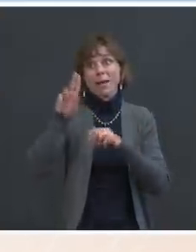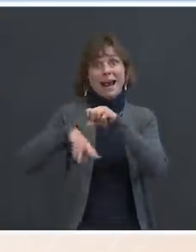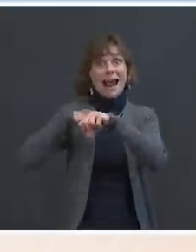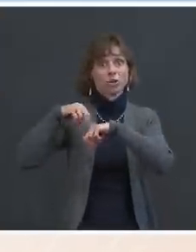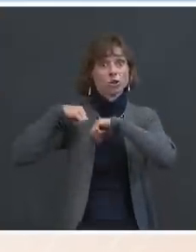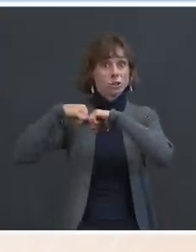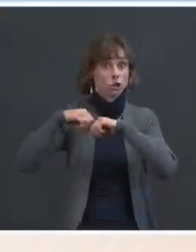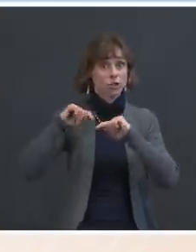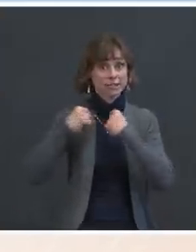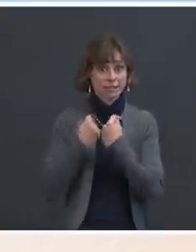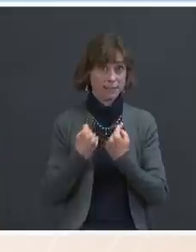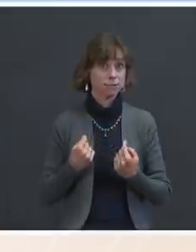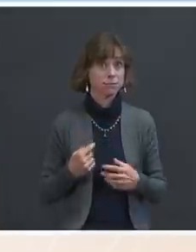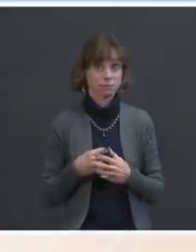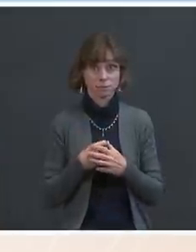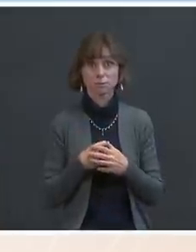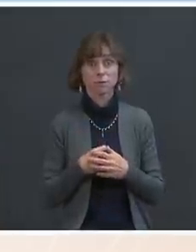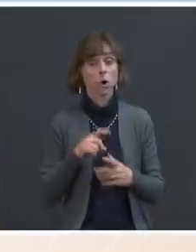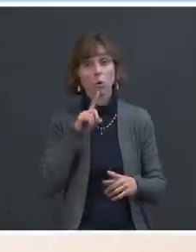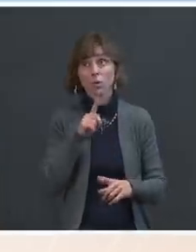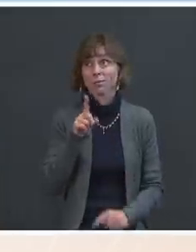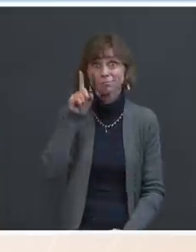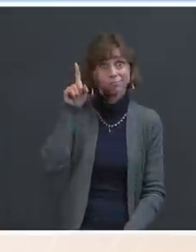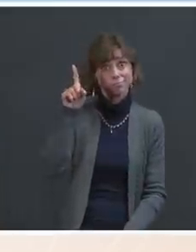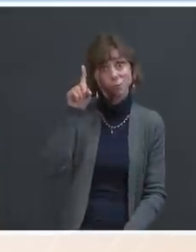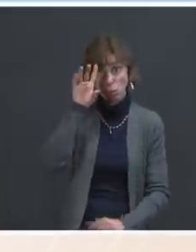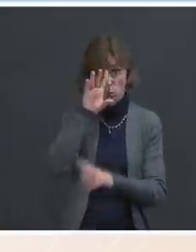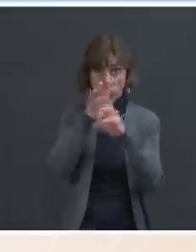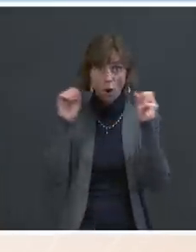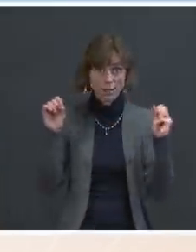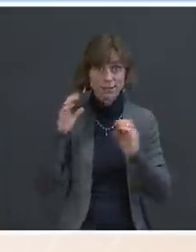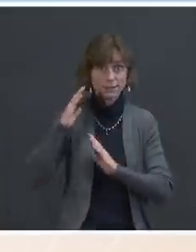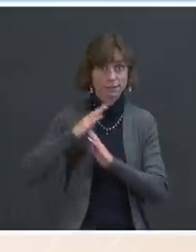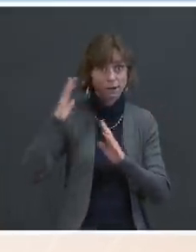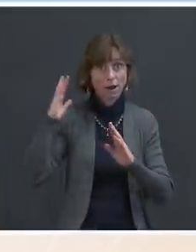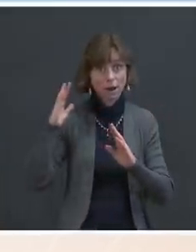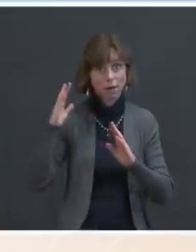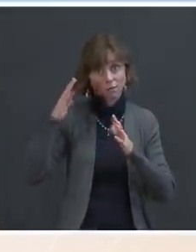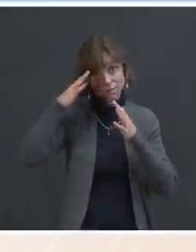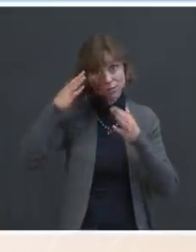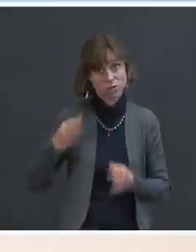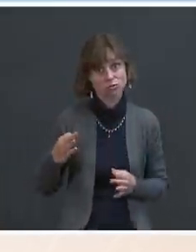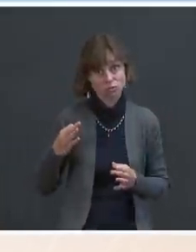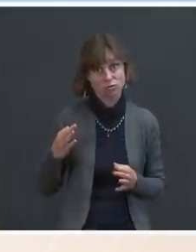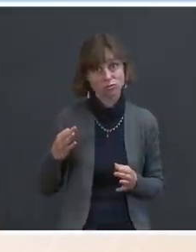but, ultimately, it's the President who makes decisions about the policy. That's why he asked the team to go to the border